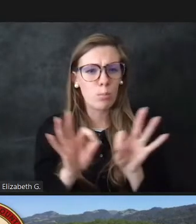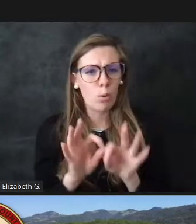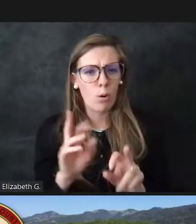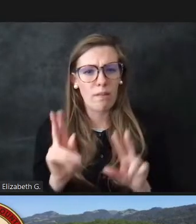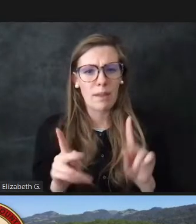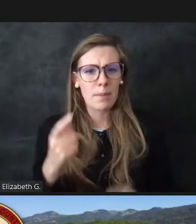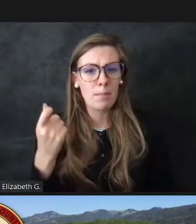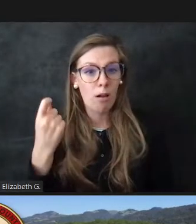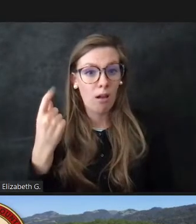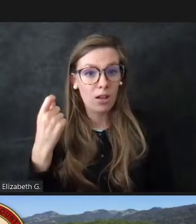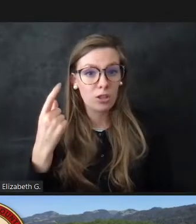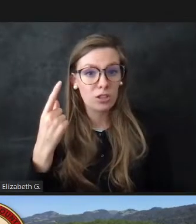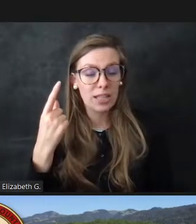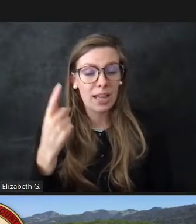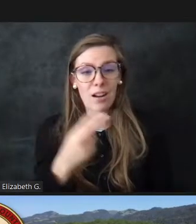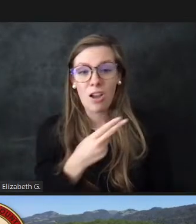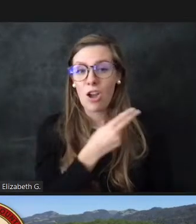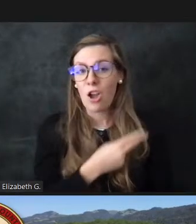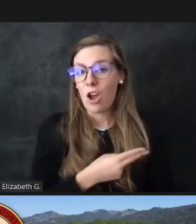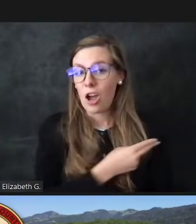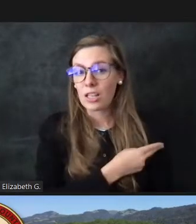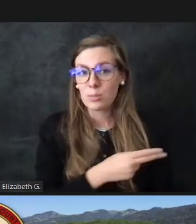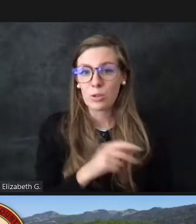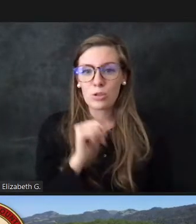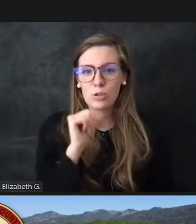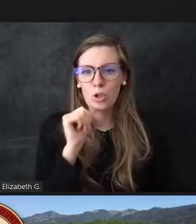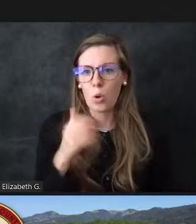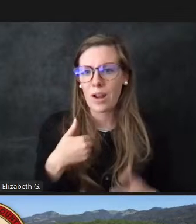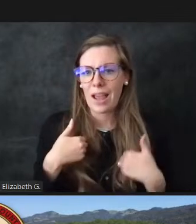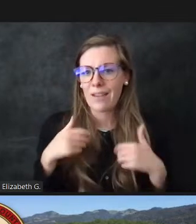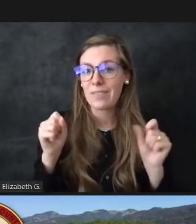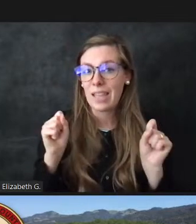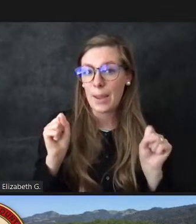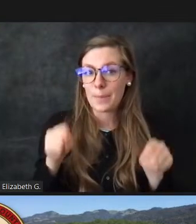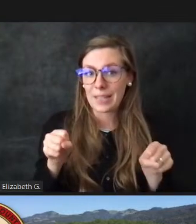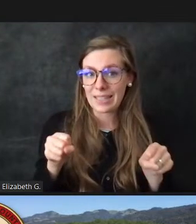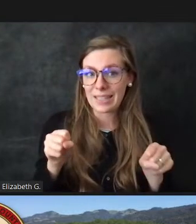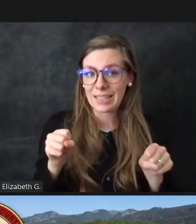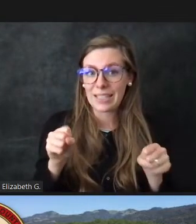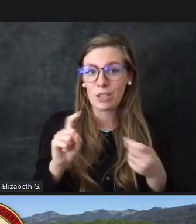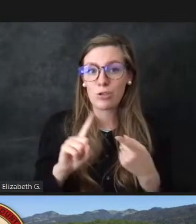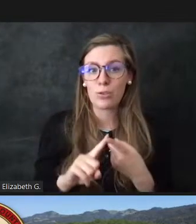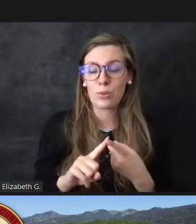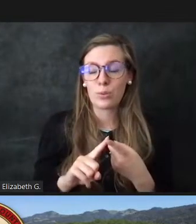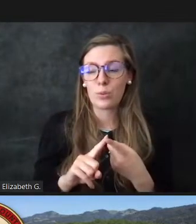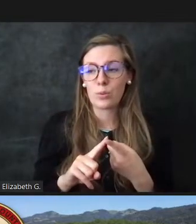that hospitals don't have the capacity to to have transfusions.